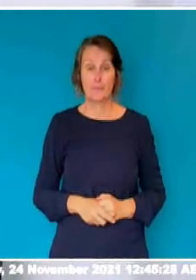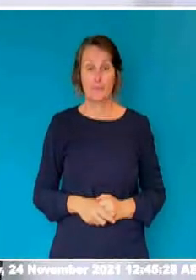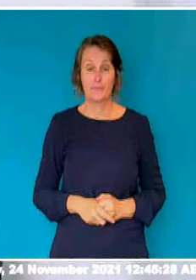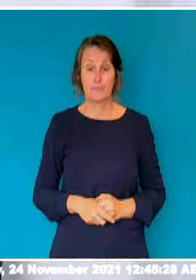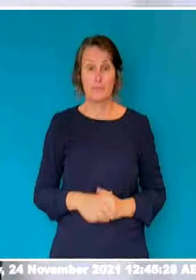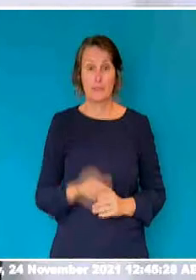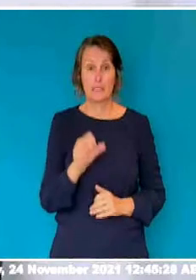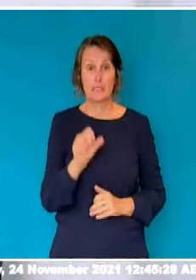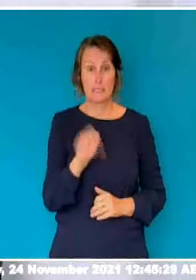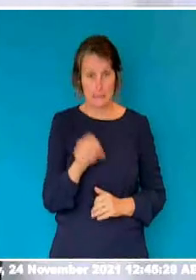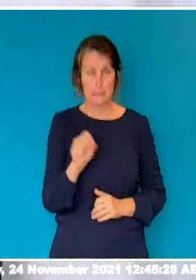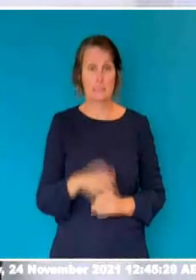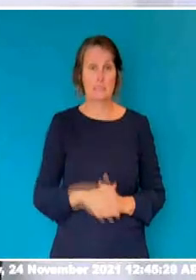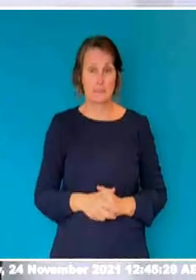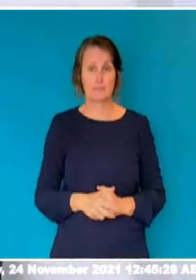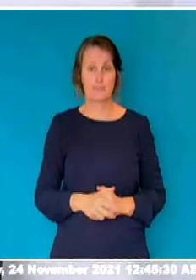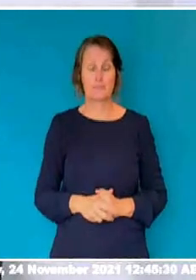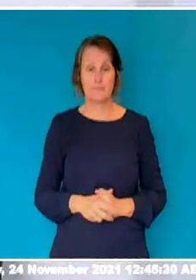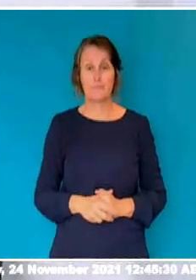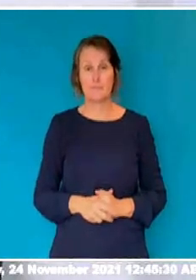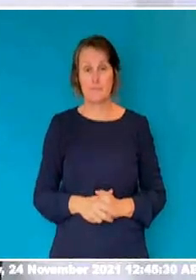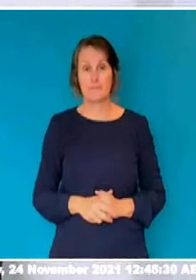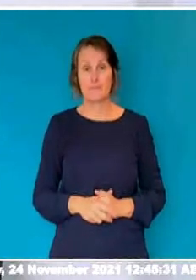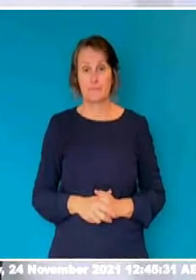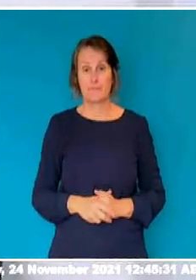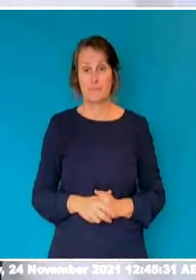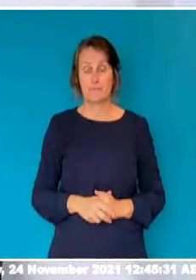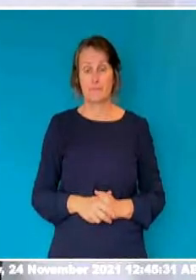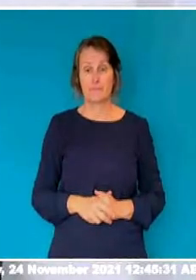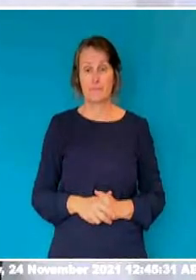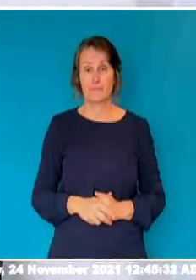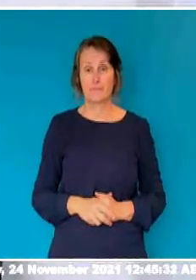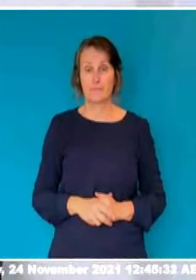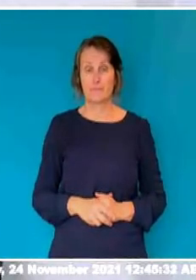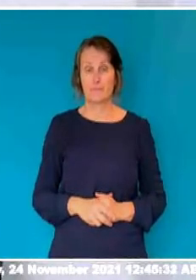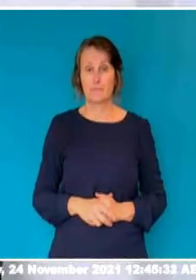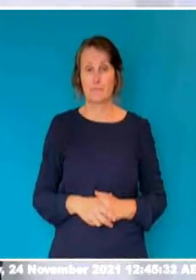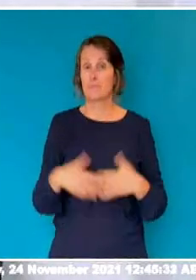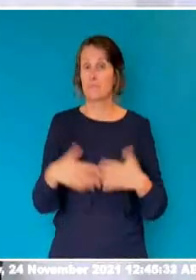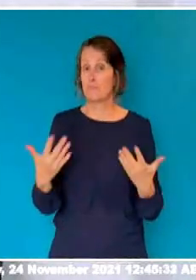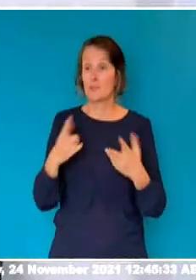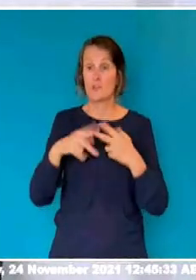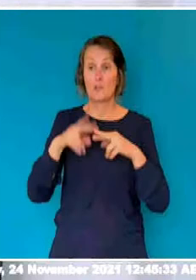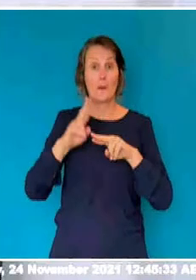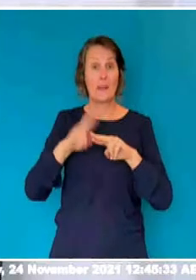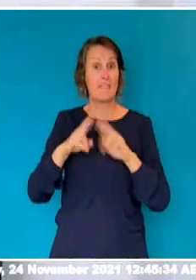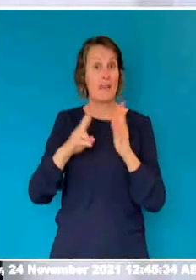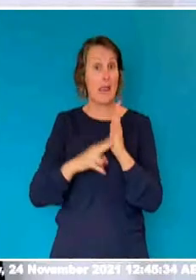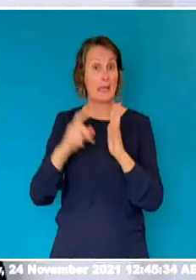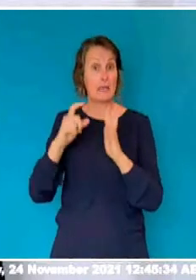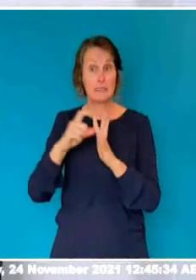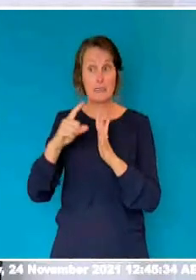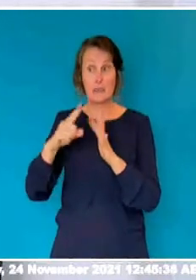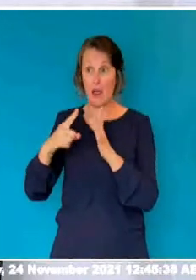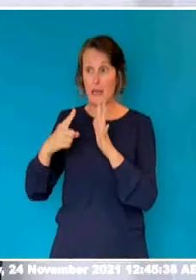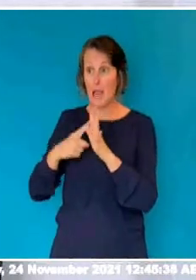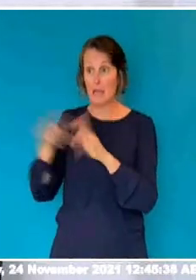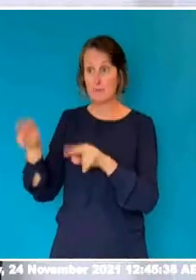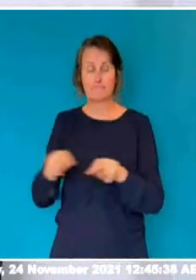So if the NDIA is making decisions on requests